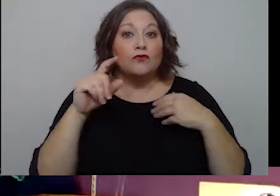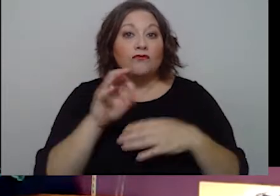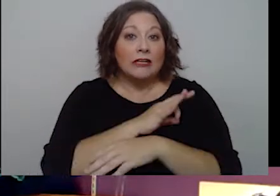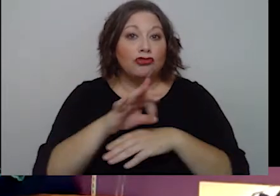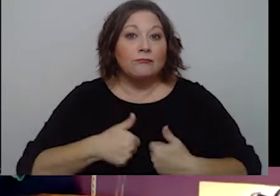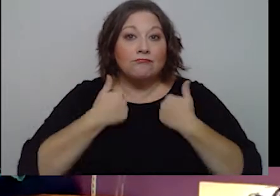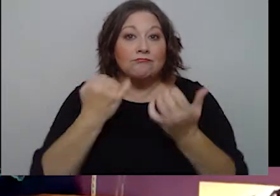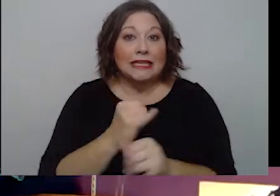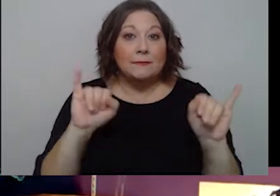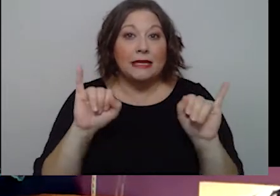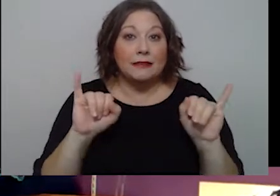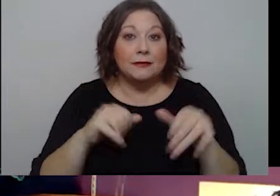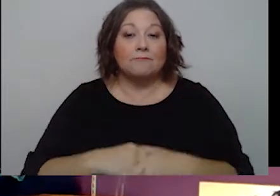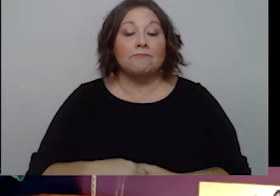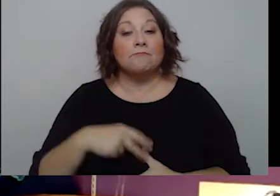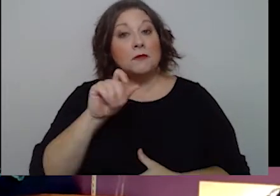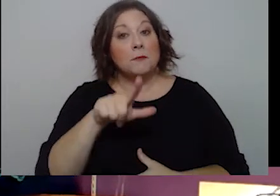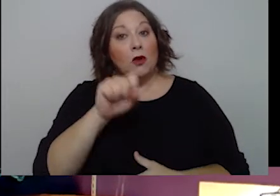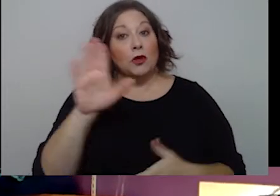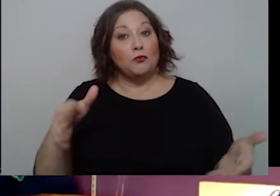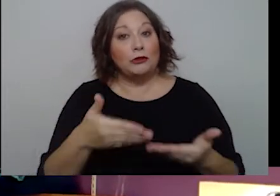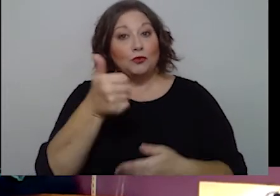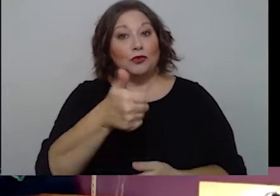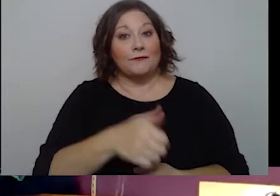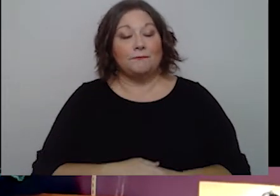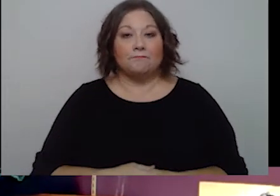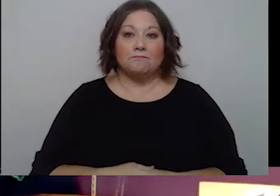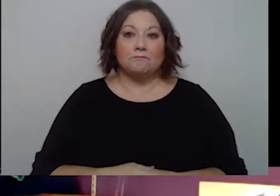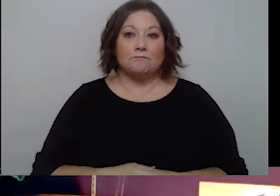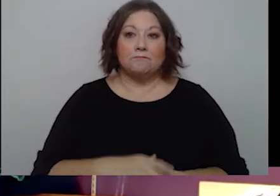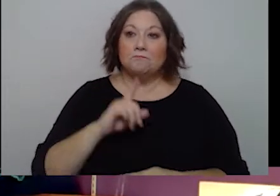to function independently. Paul, please introduce yourself.